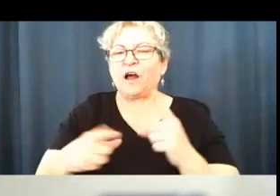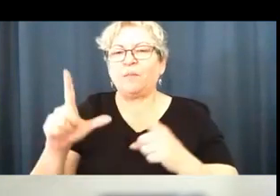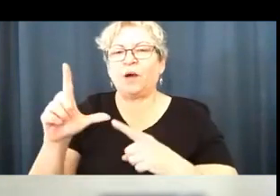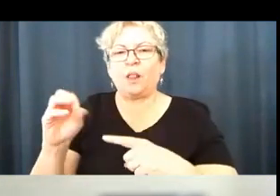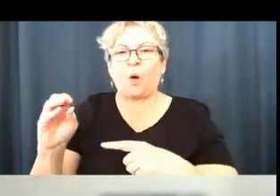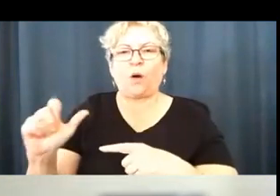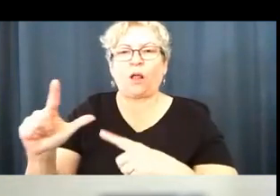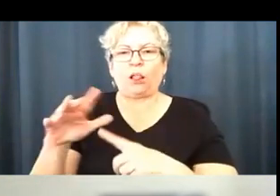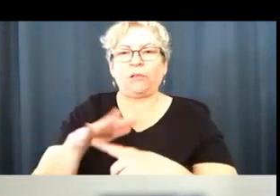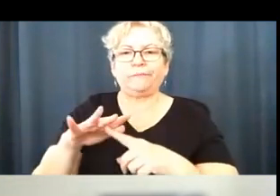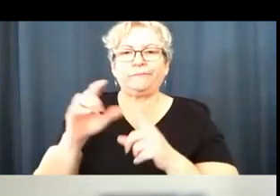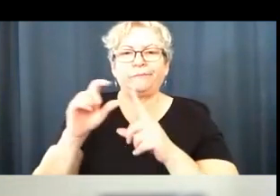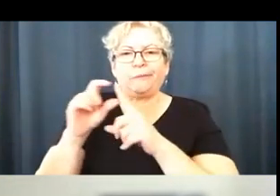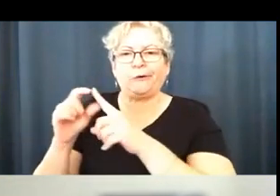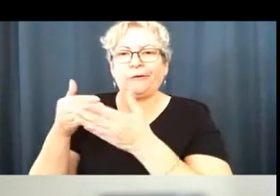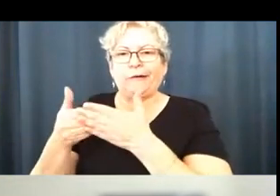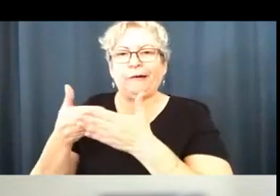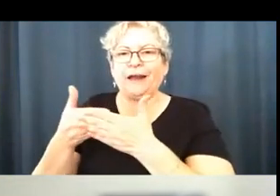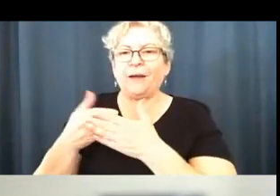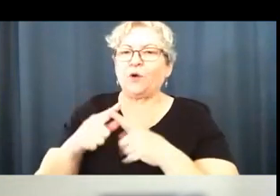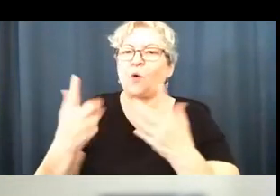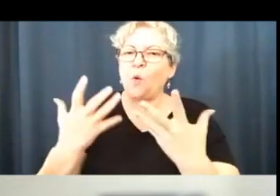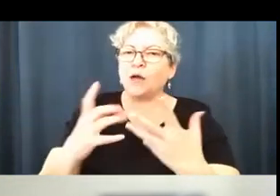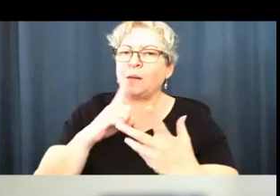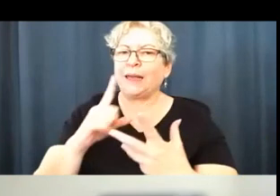But you want to be as informing as possible